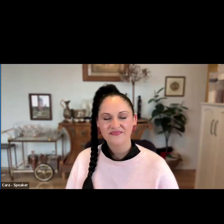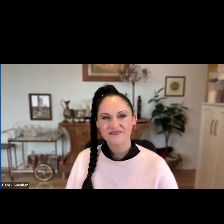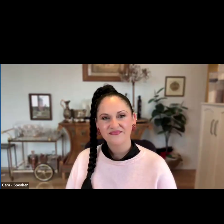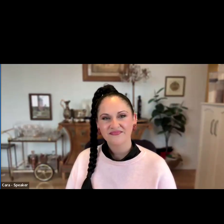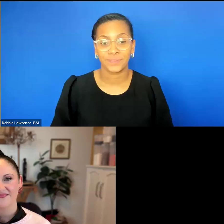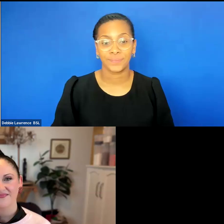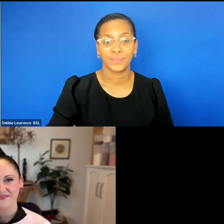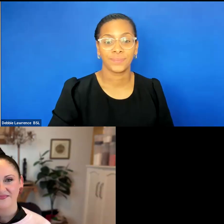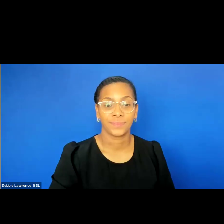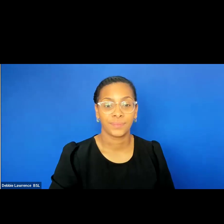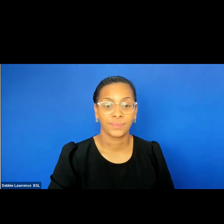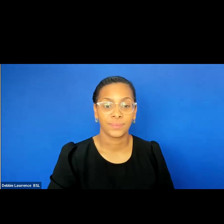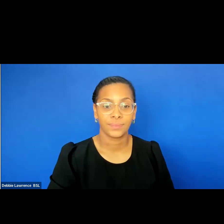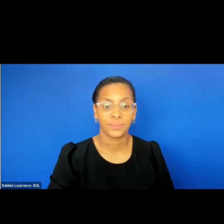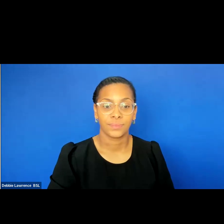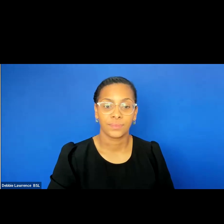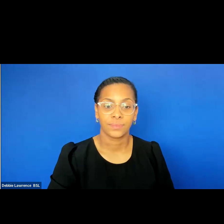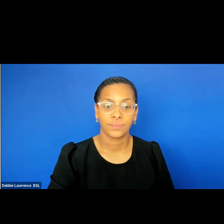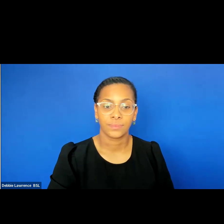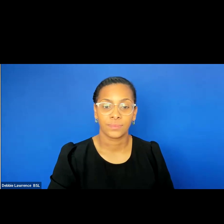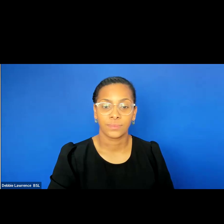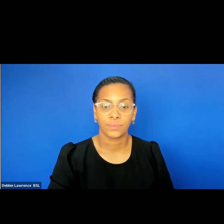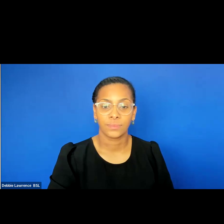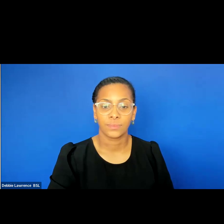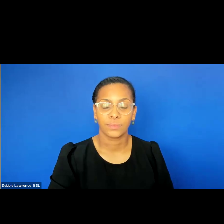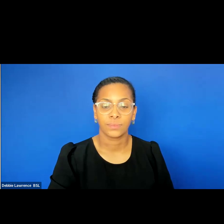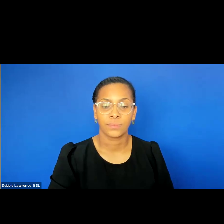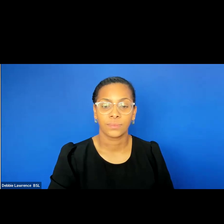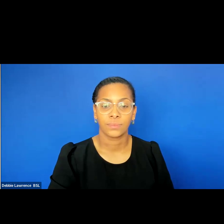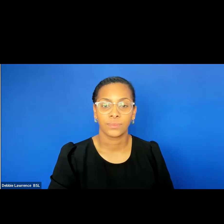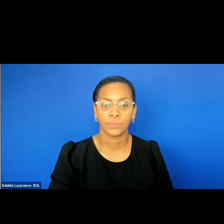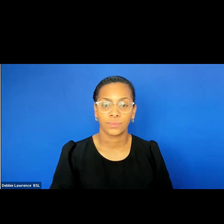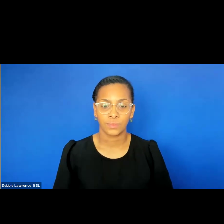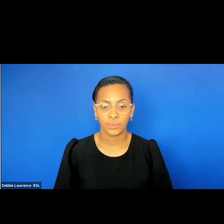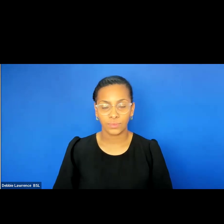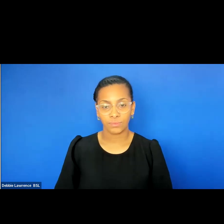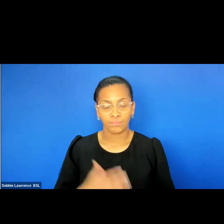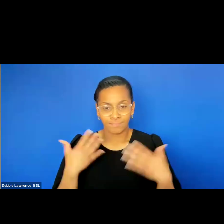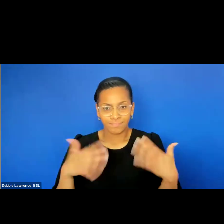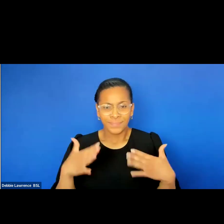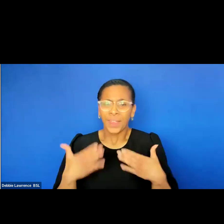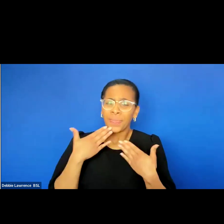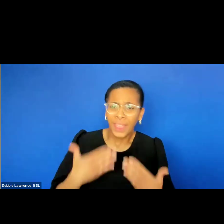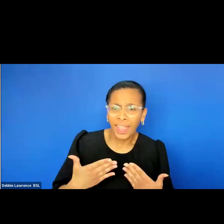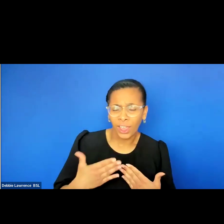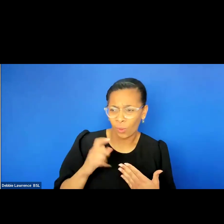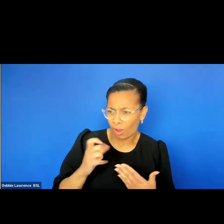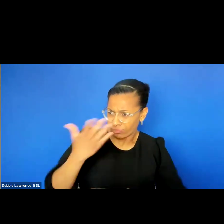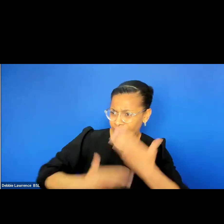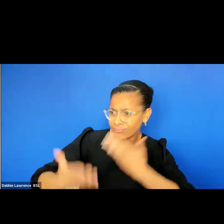Amelia: Thank you so much, Cara. It's incredible to, to be able to learn from you and to hear all about your experiences.